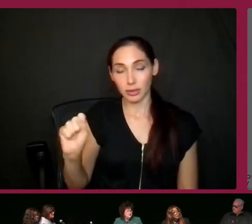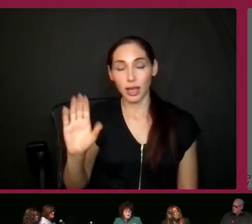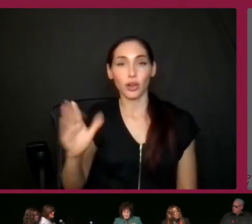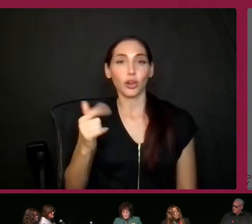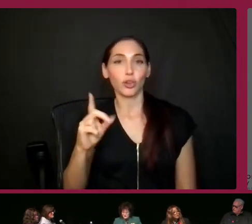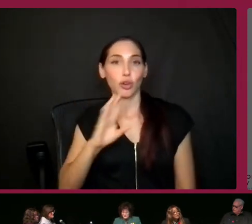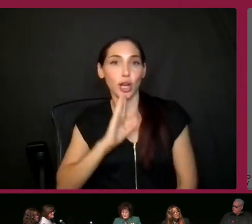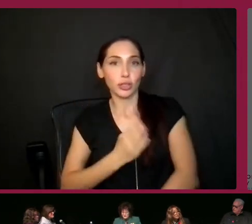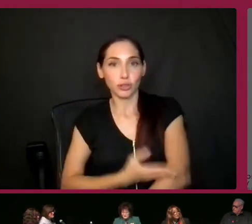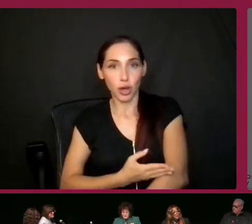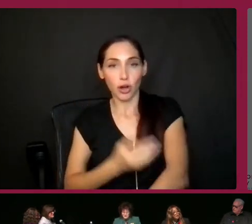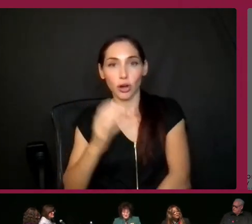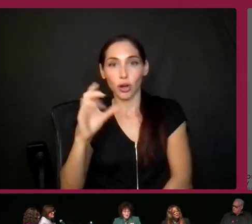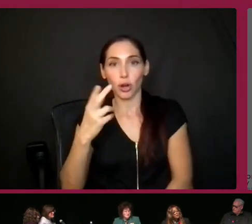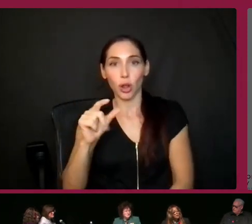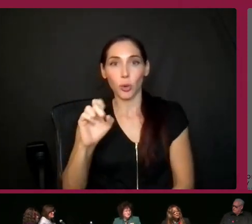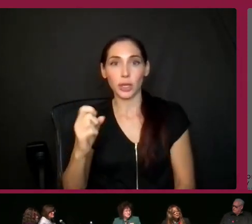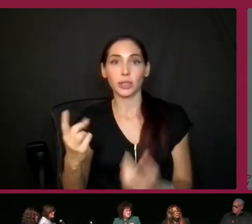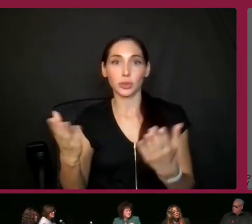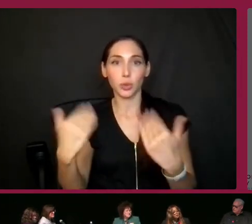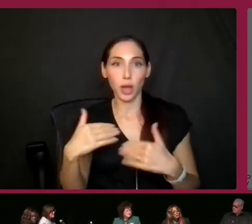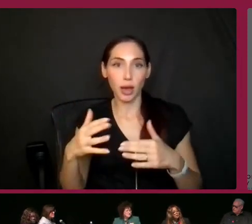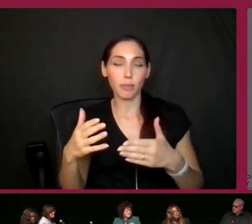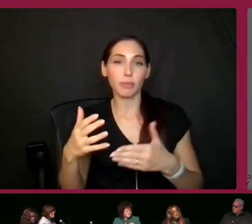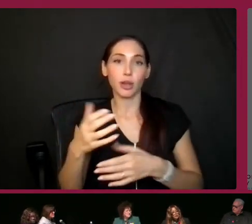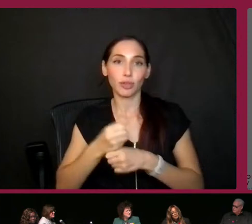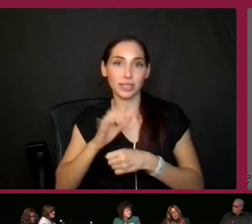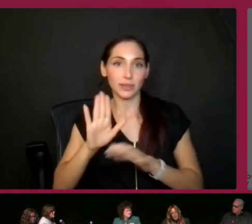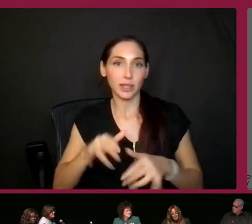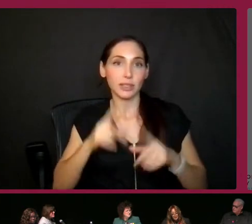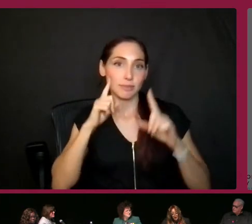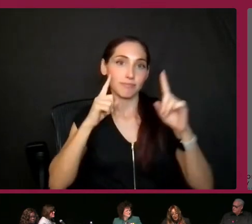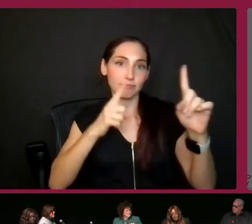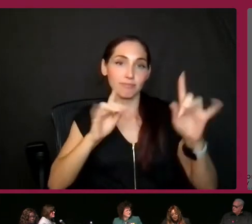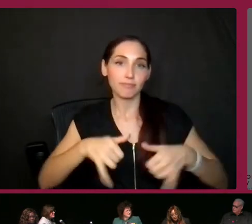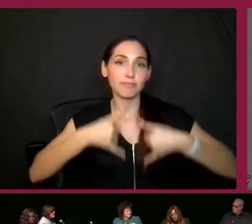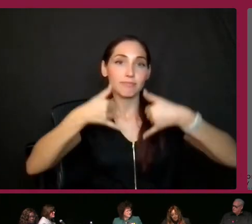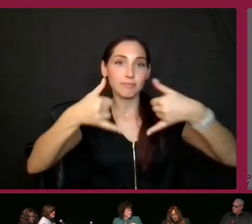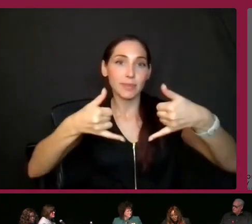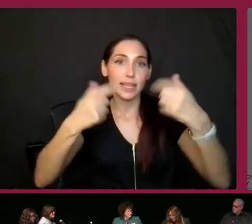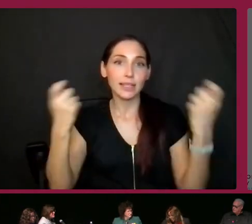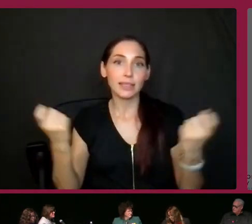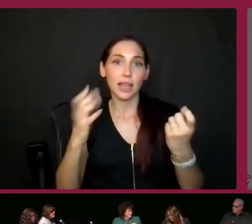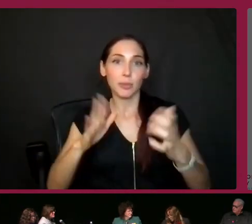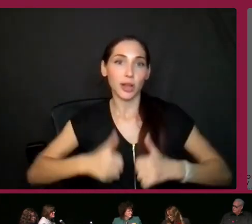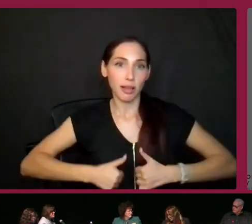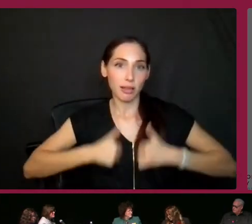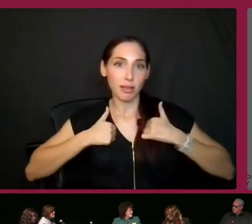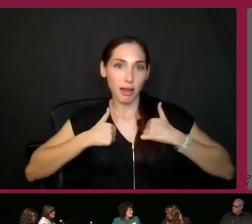up to receive this resolution celebrating the life of Mr. Stults.